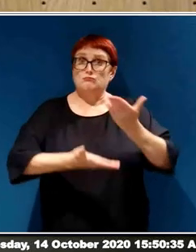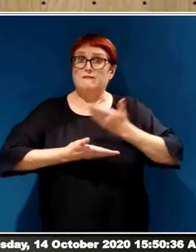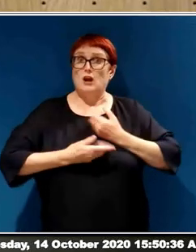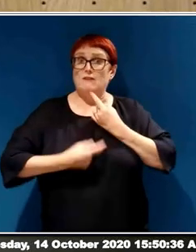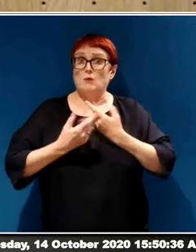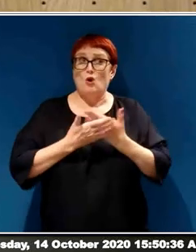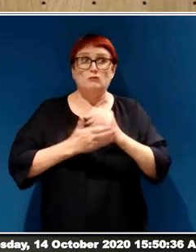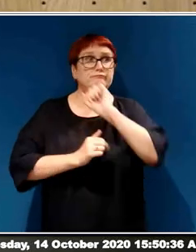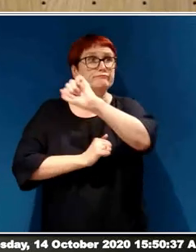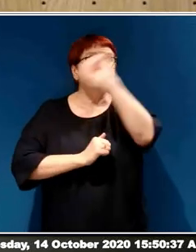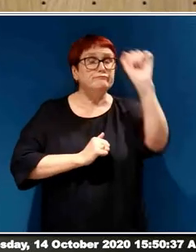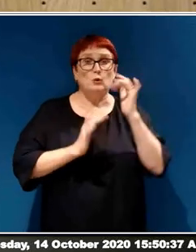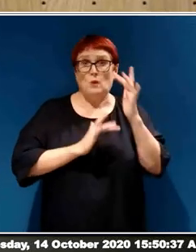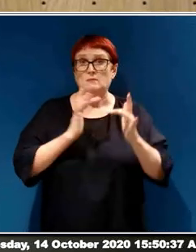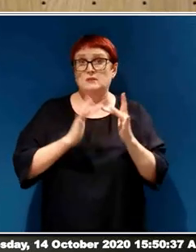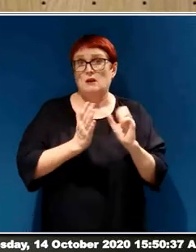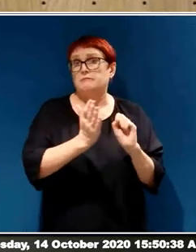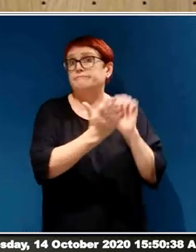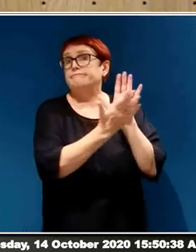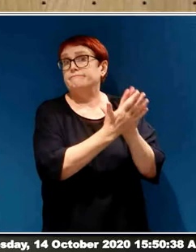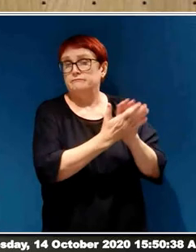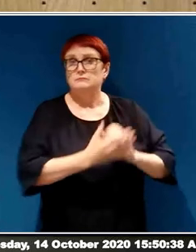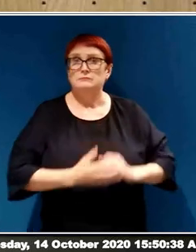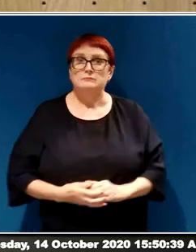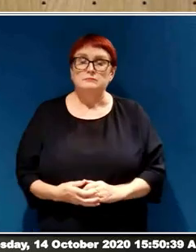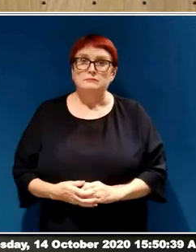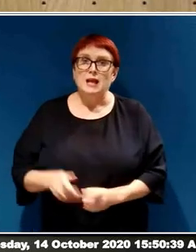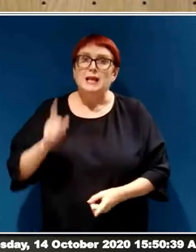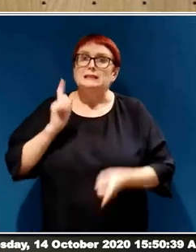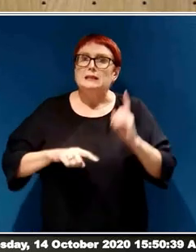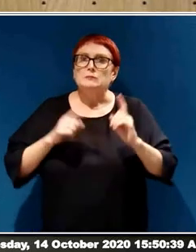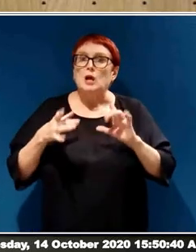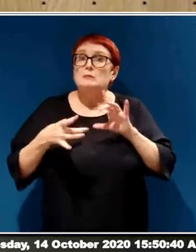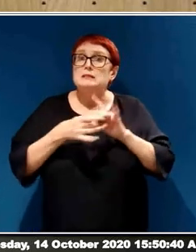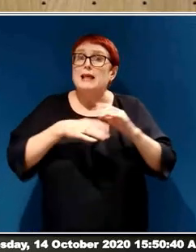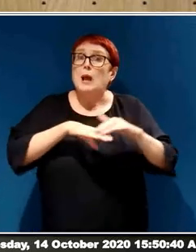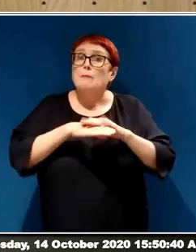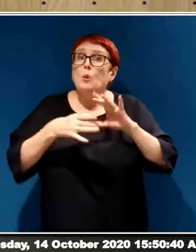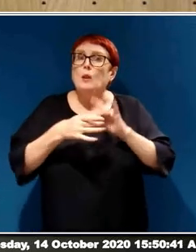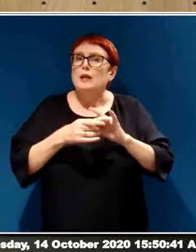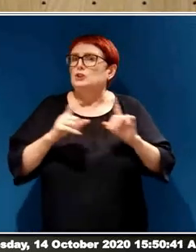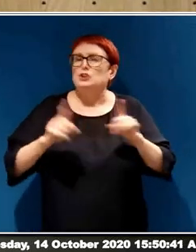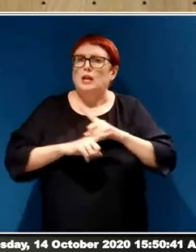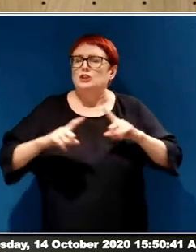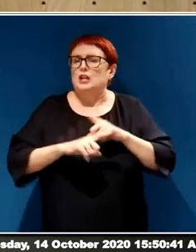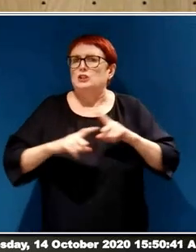The link changes all the time, so we constantly scour to find the data.